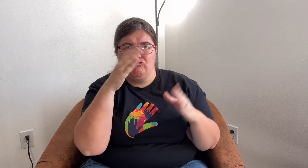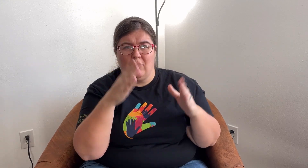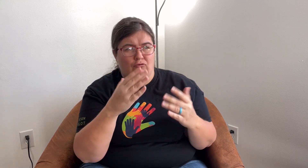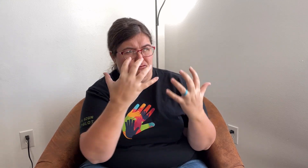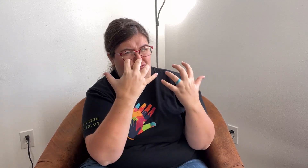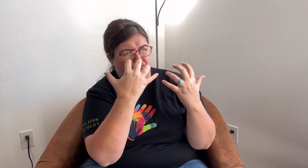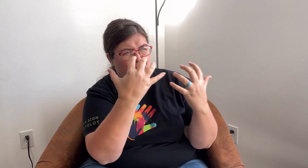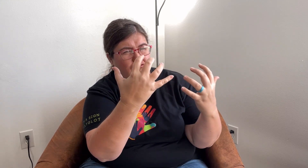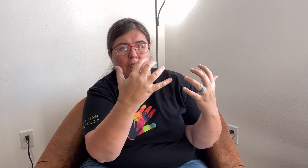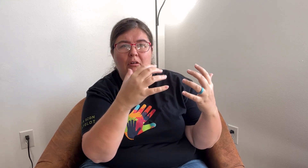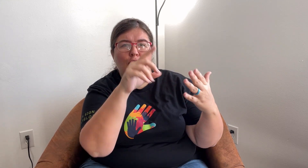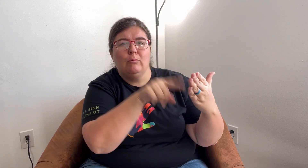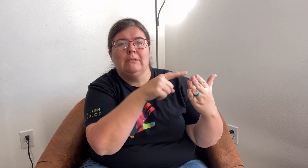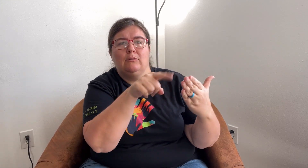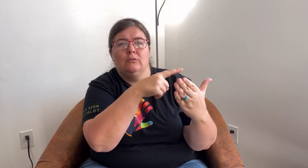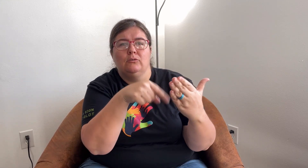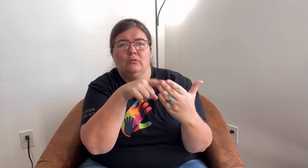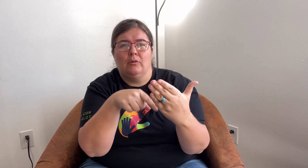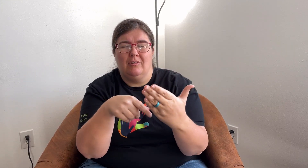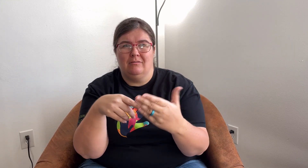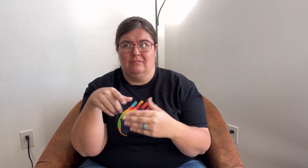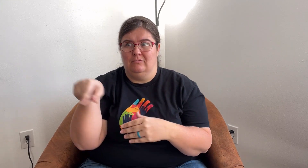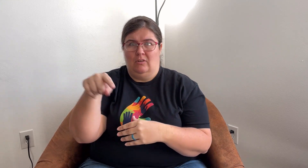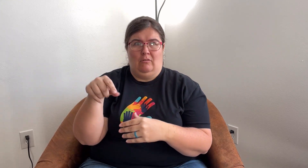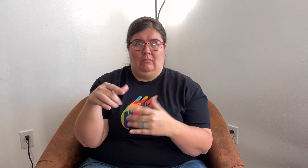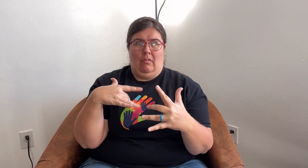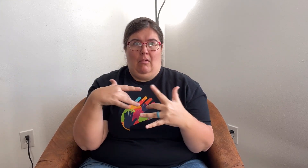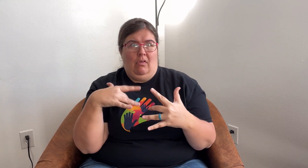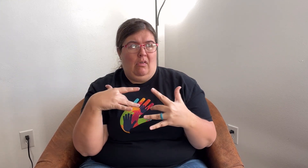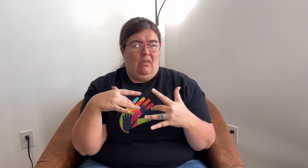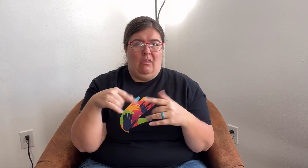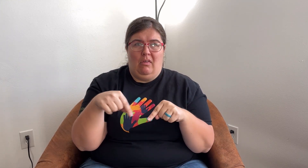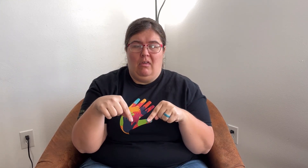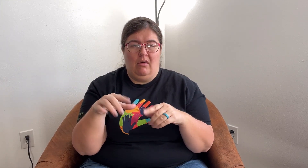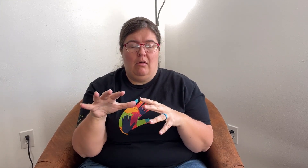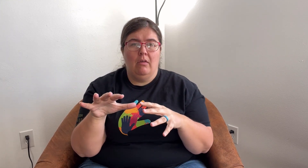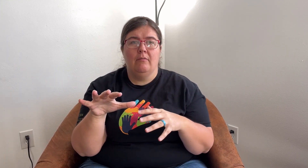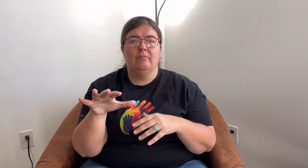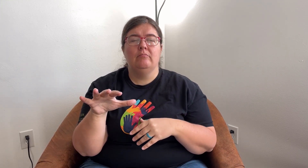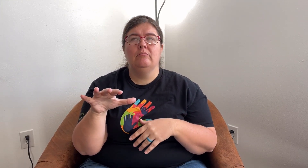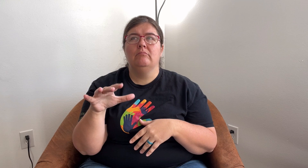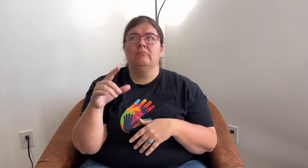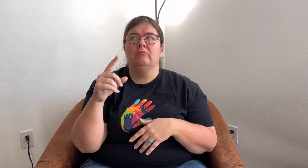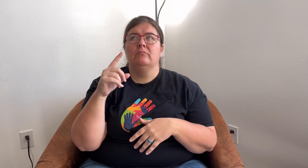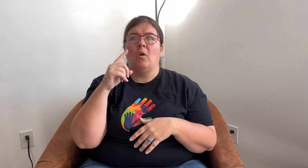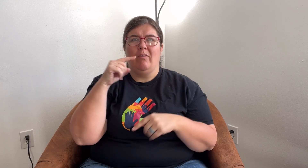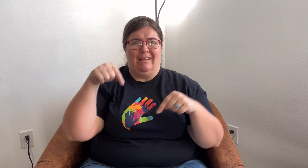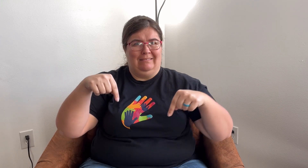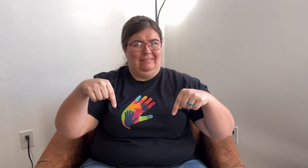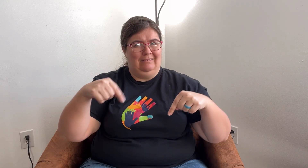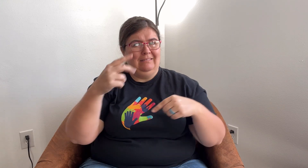strangers critique them from afar. So interpreters have a lot of fear that way.